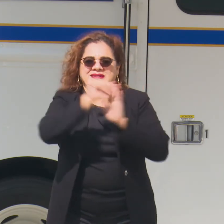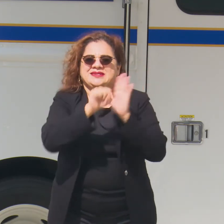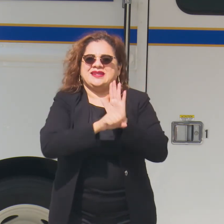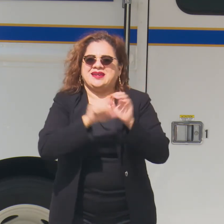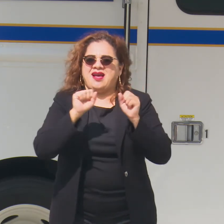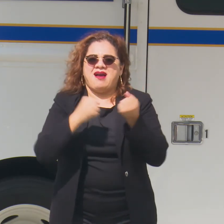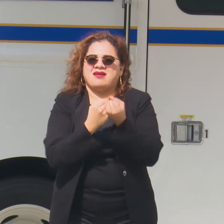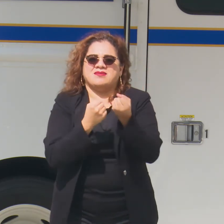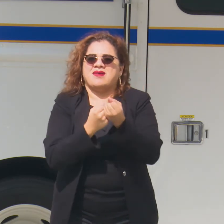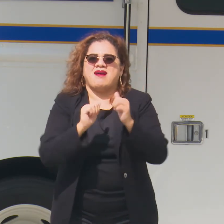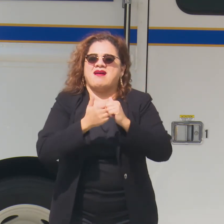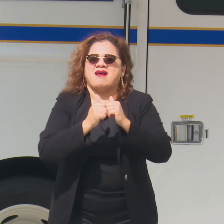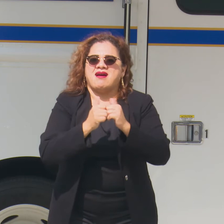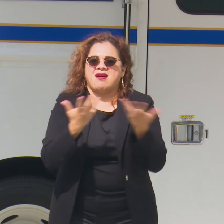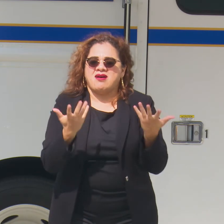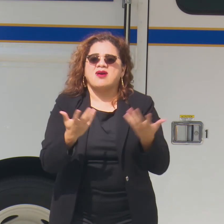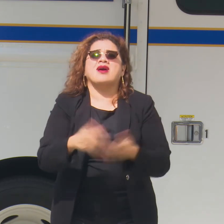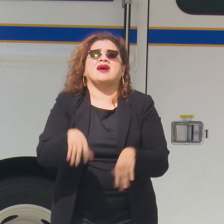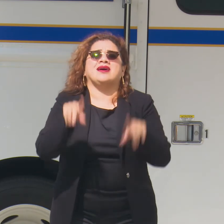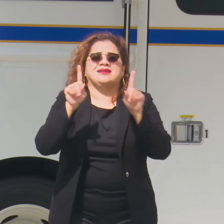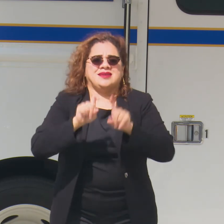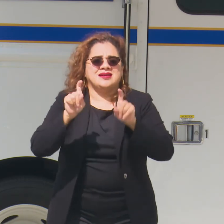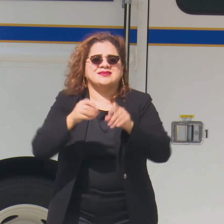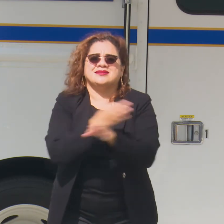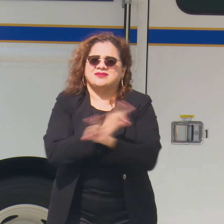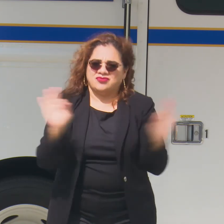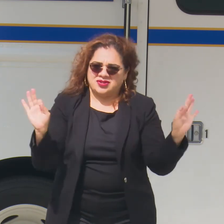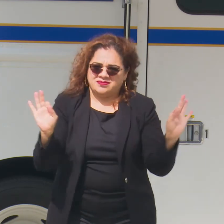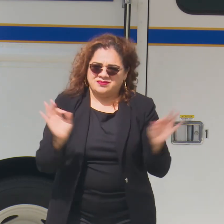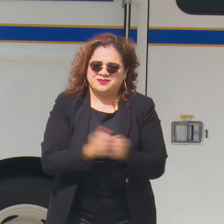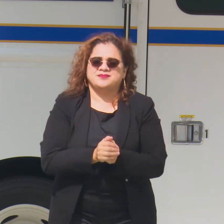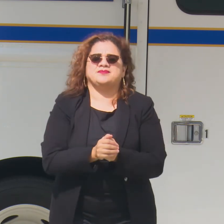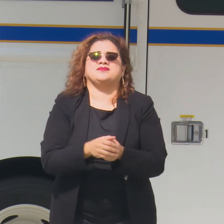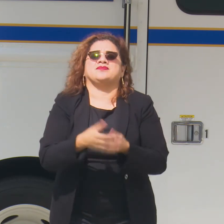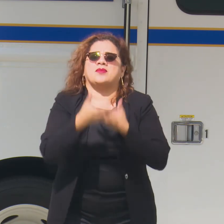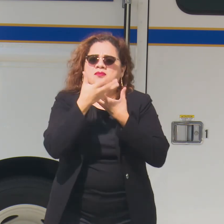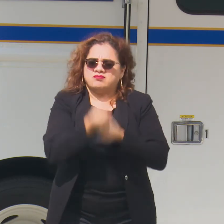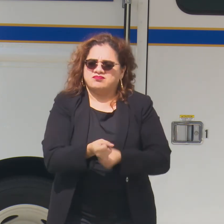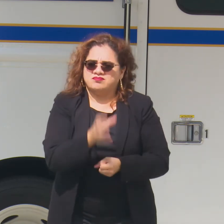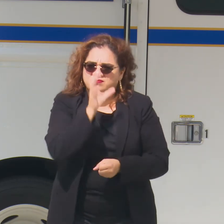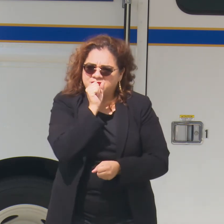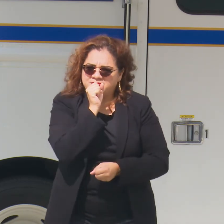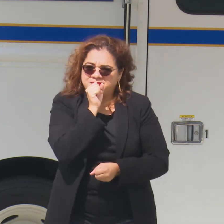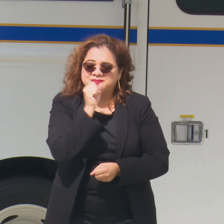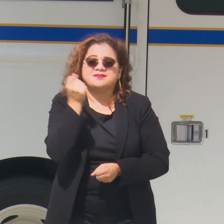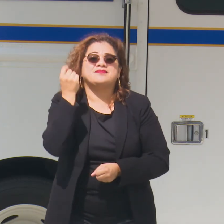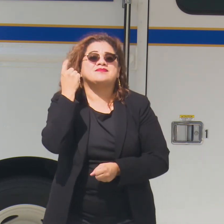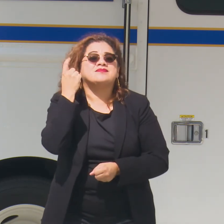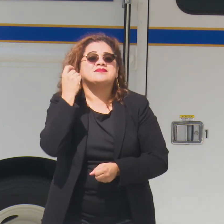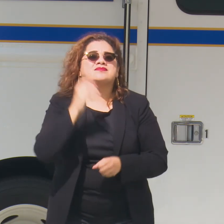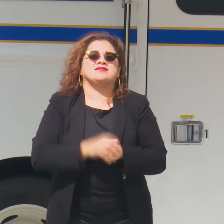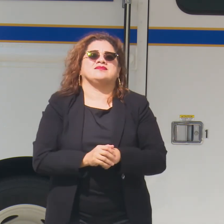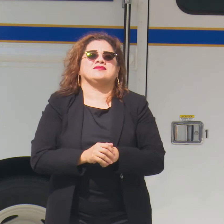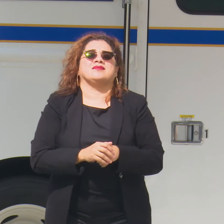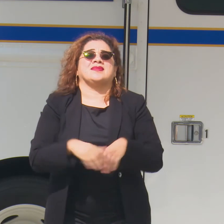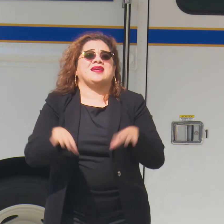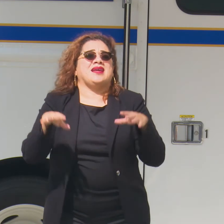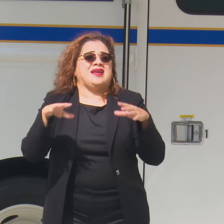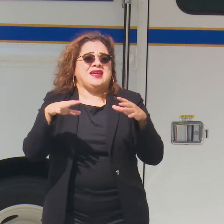Know that it's free, confidential, and it's easy certainly. But then to also have the information post the test so that you